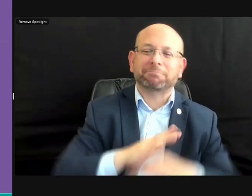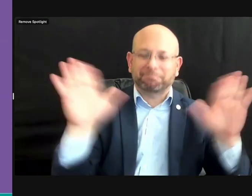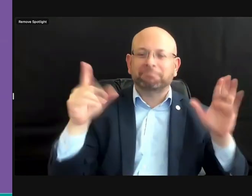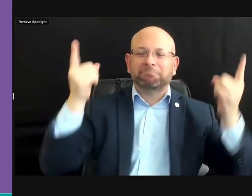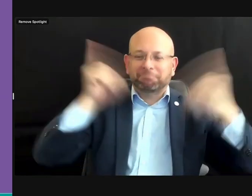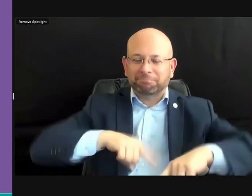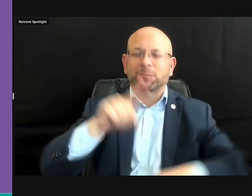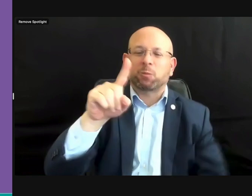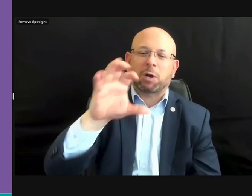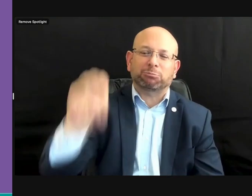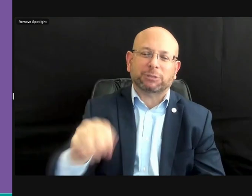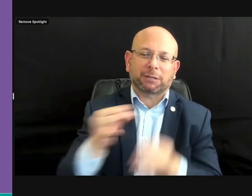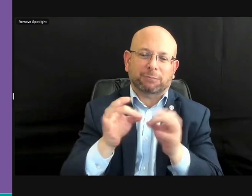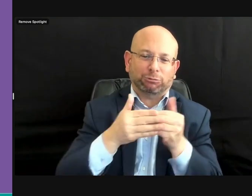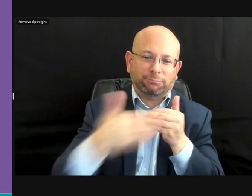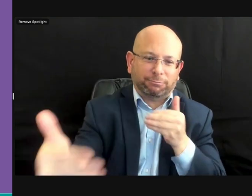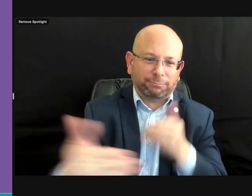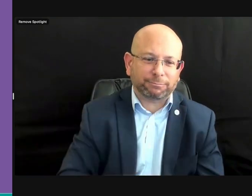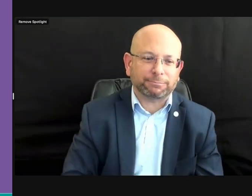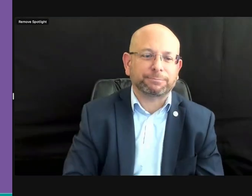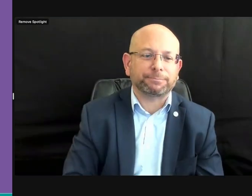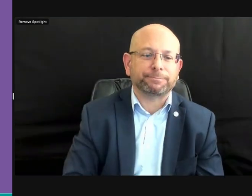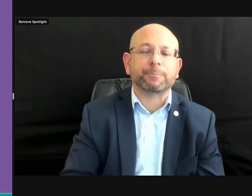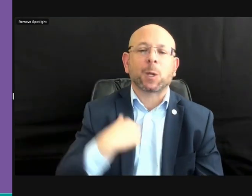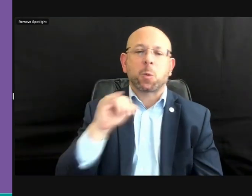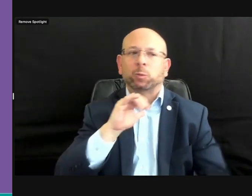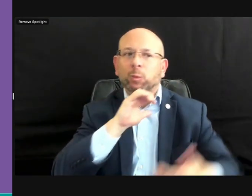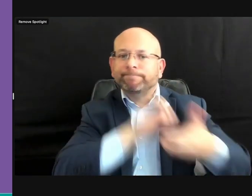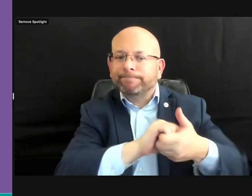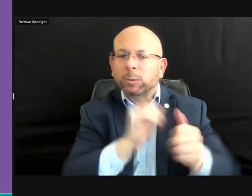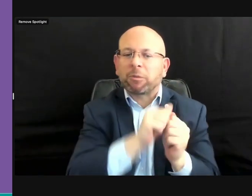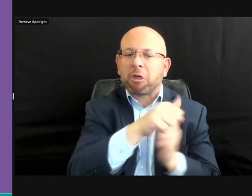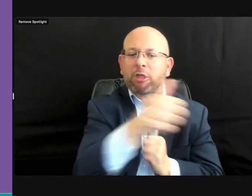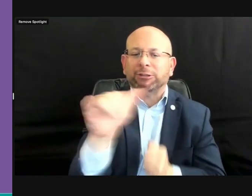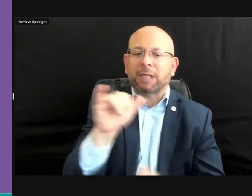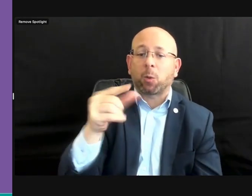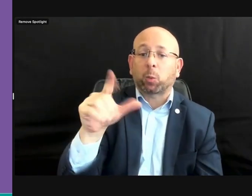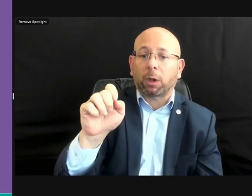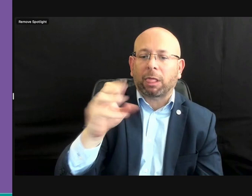The overwhelming consensus was to provide captioning moving forward. We also collaborated with others,